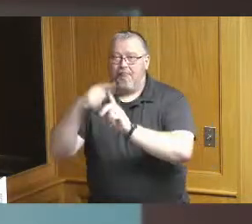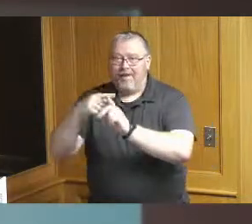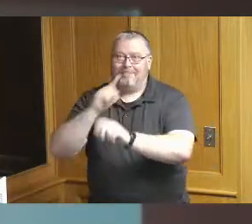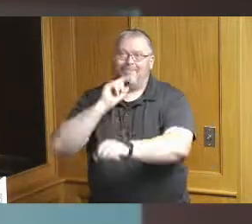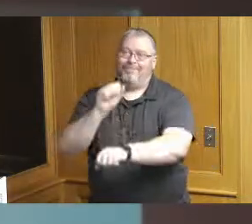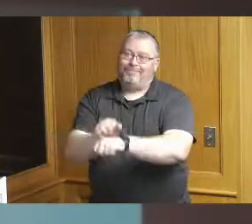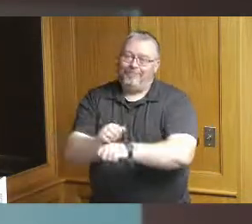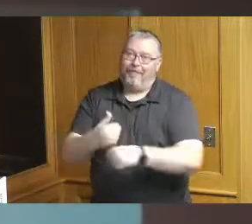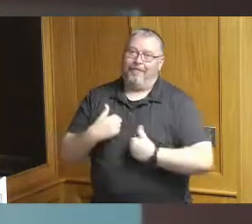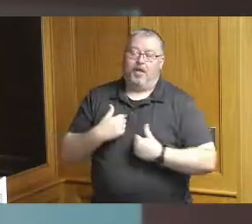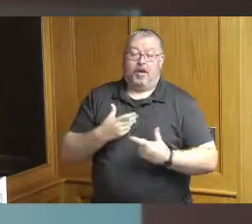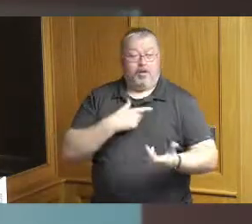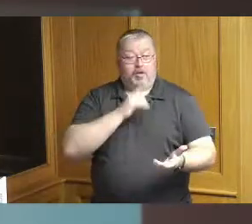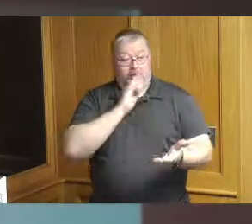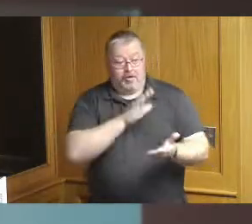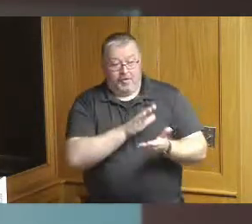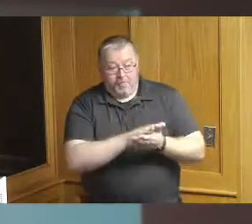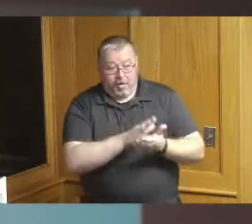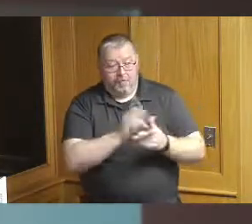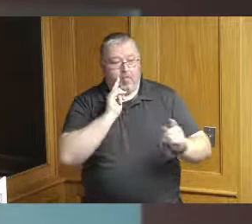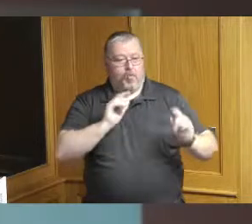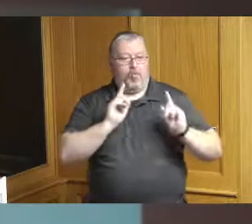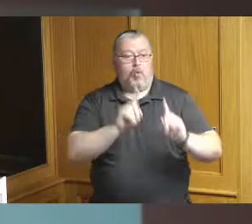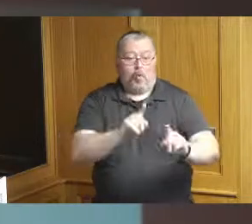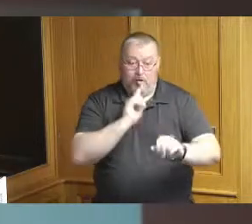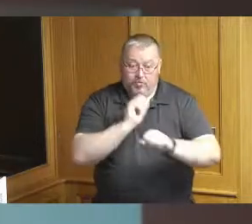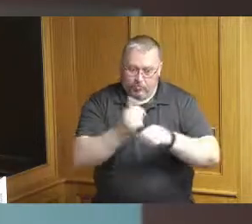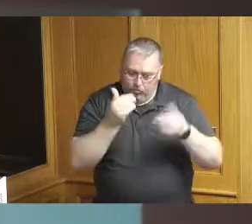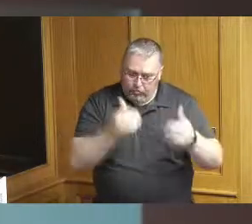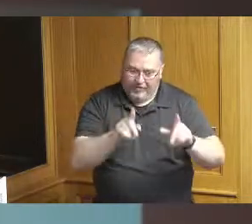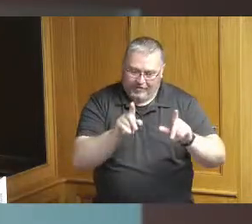like to commend the population for going to get tested one of the biggest tools that we